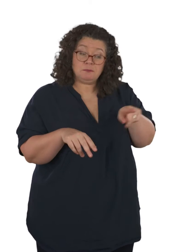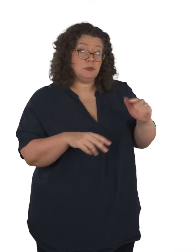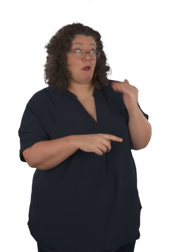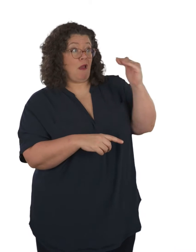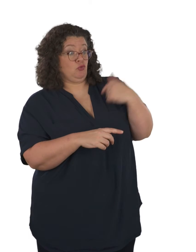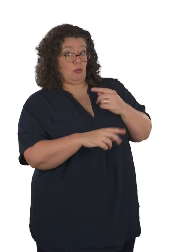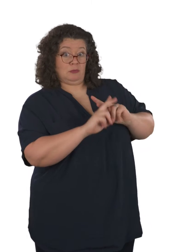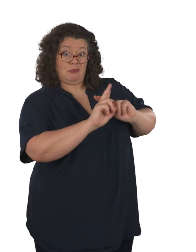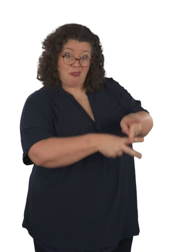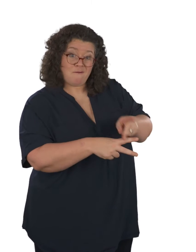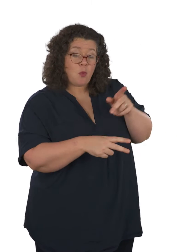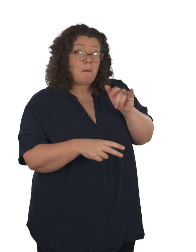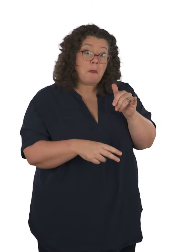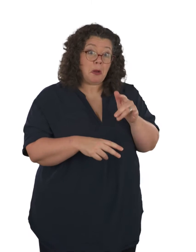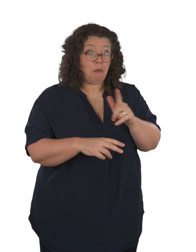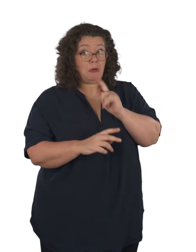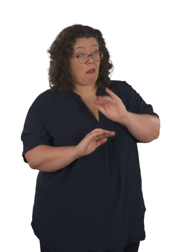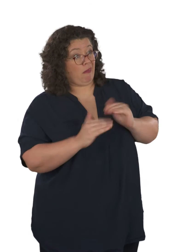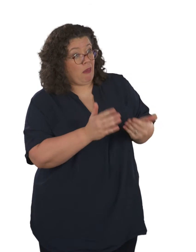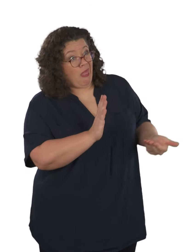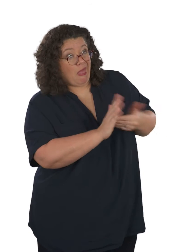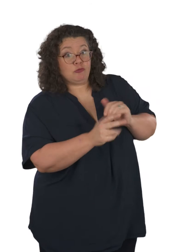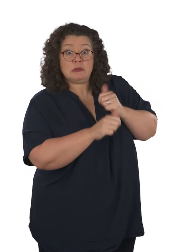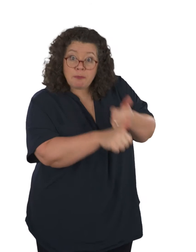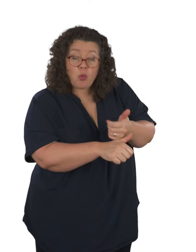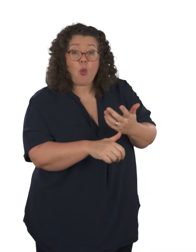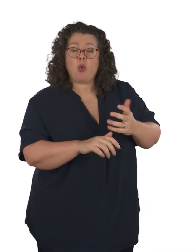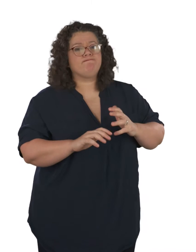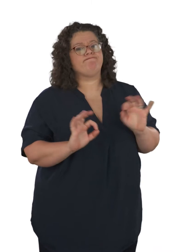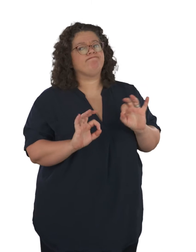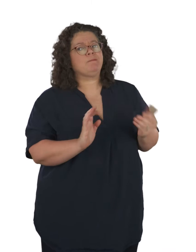After the assessment, the adult you care for may or may not get extra support.